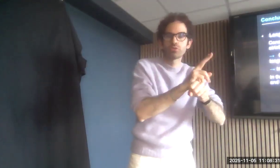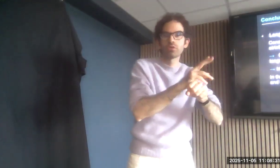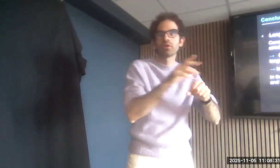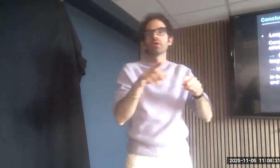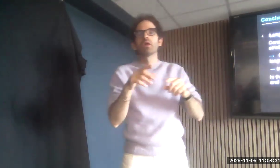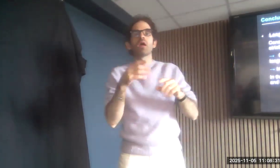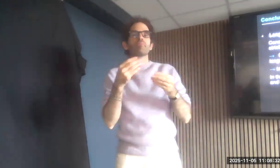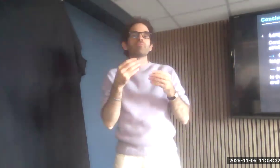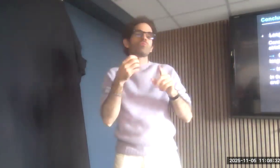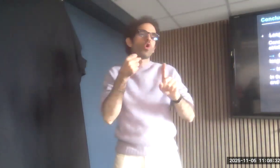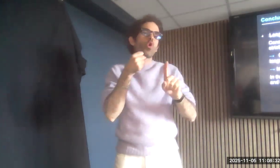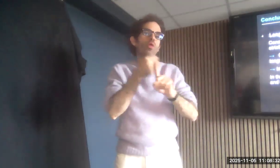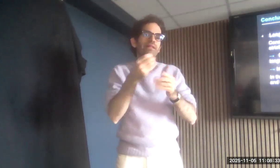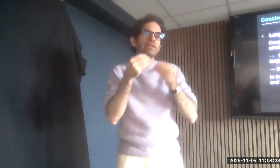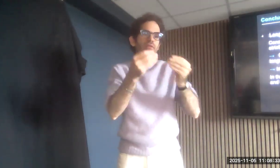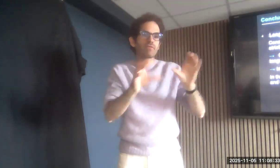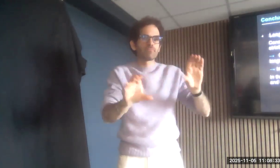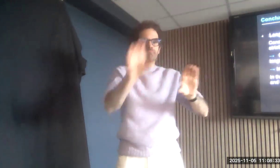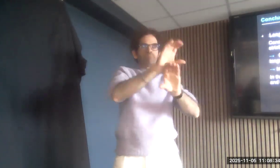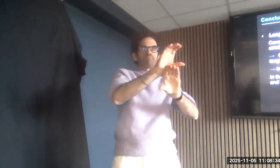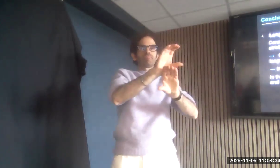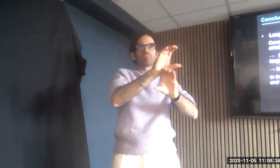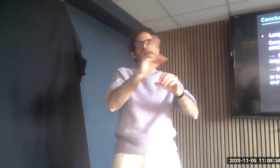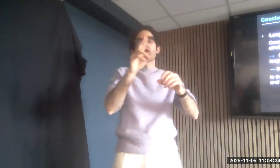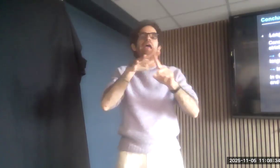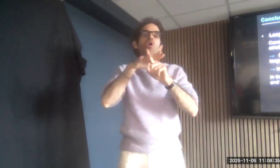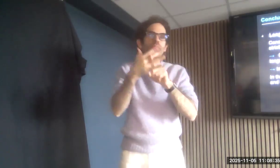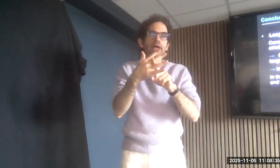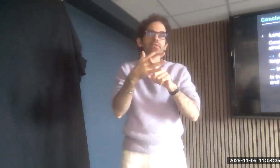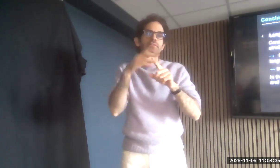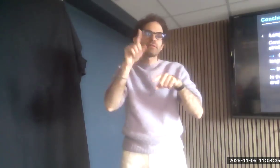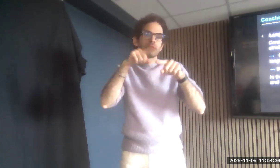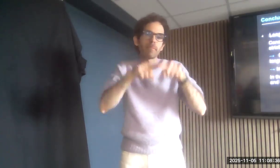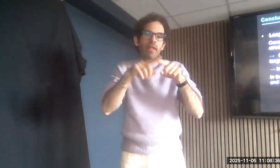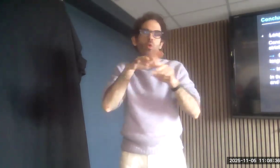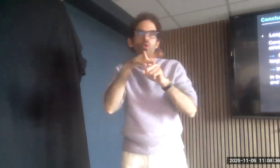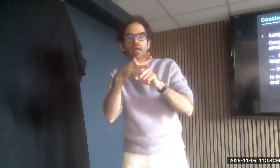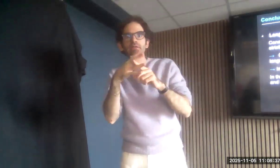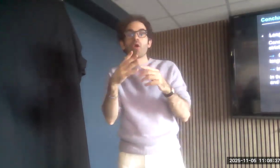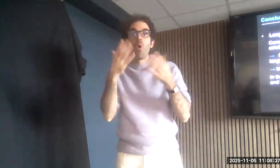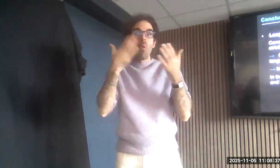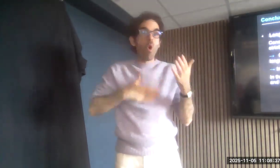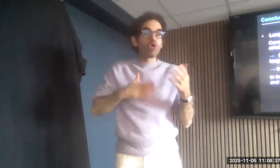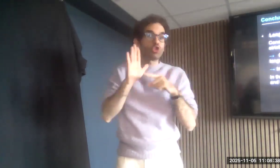This is the causative GIVE is used to sort of supplement contexts in which Iconicity